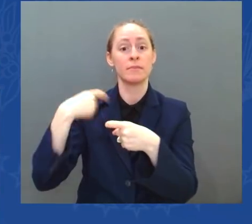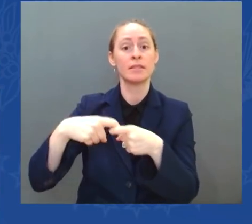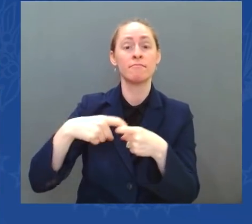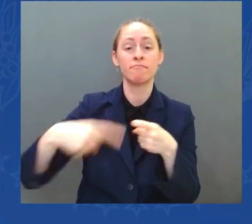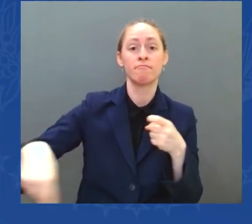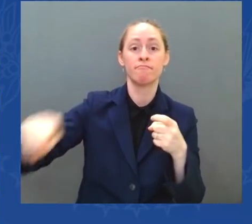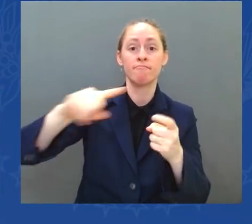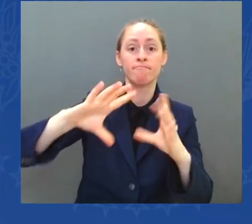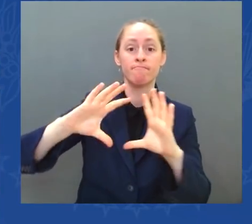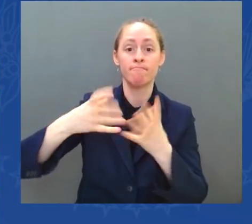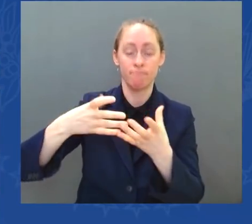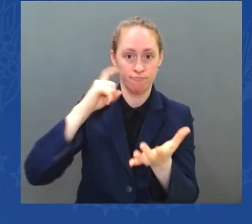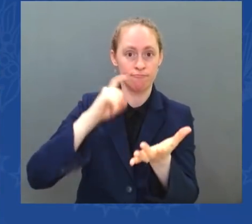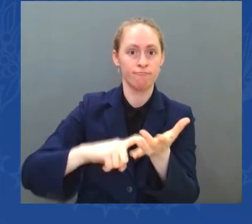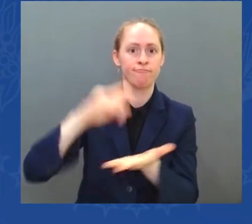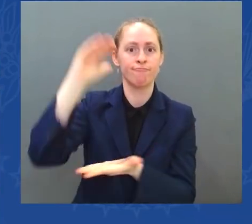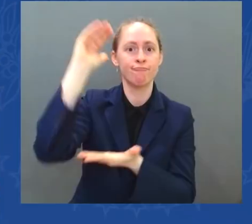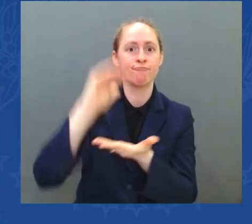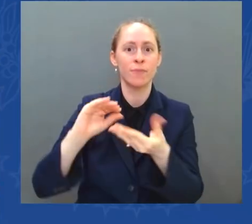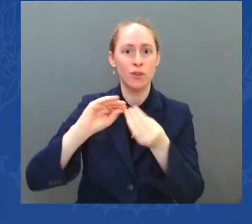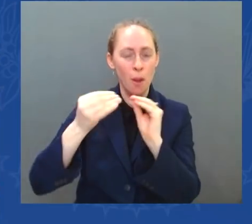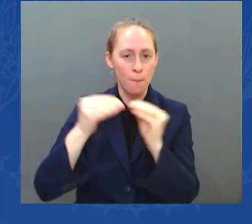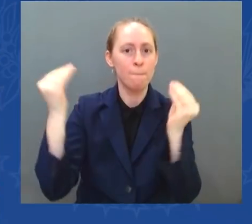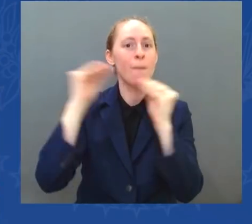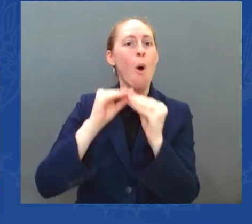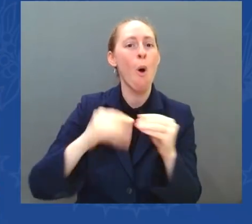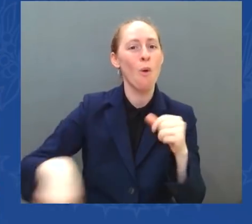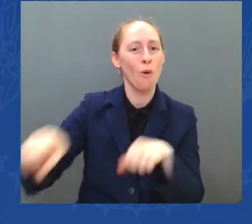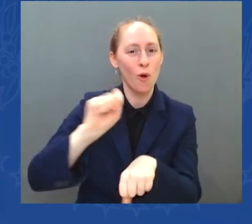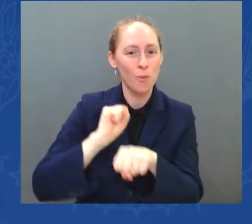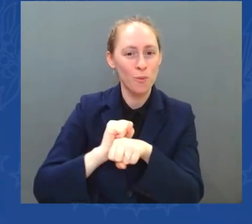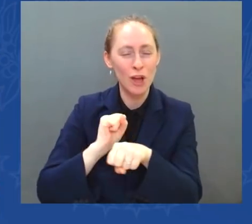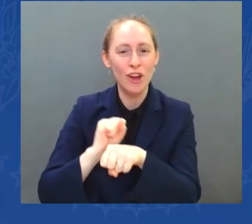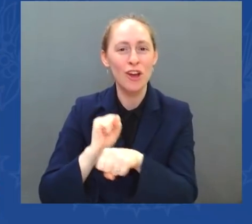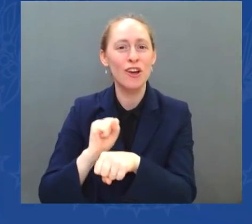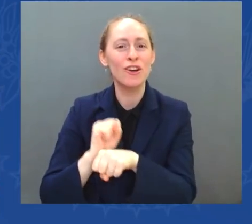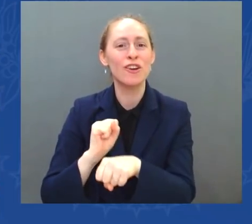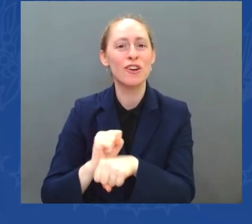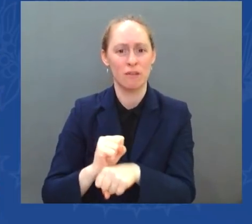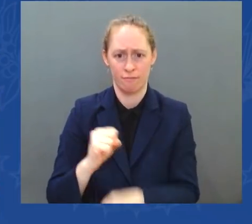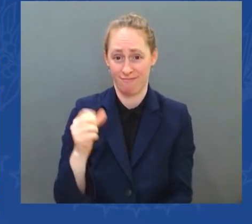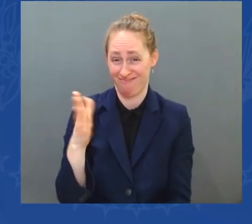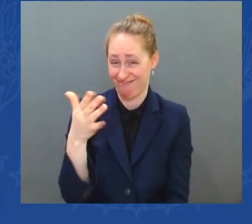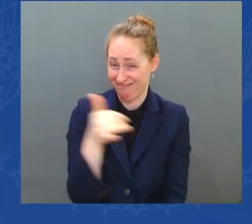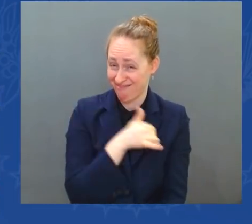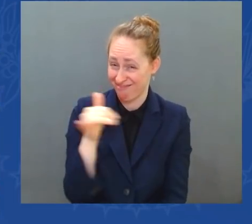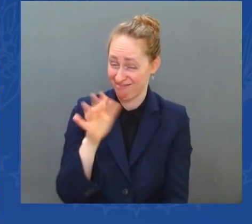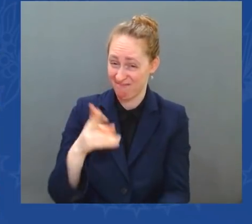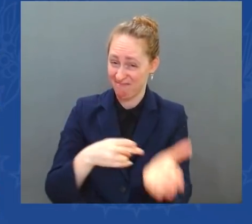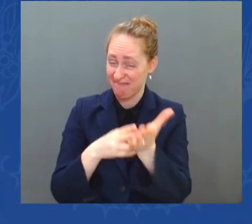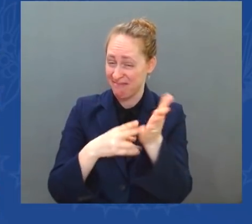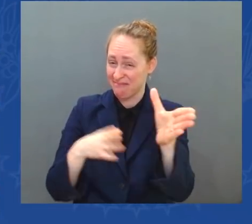the fastest single drop ever recorded. We had the largest one-year drop in long-term unemployment